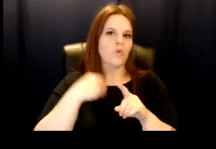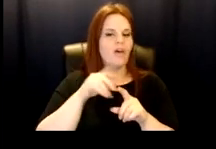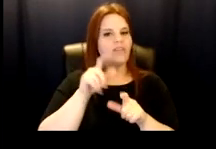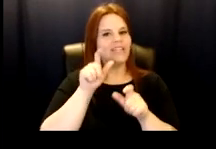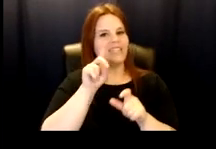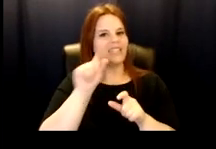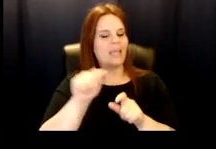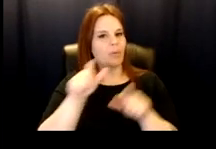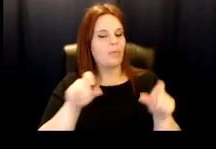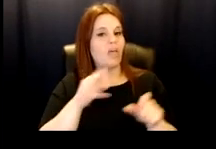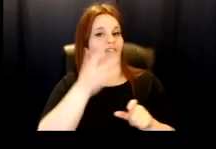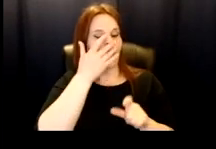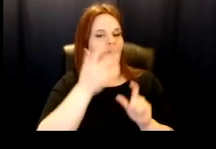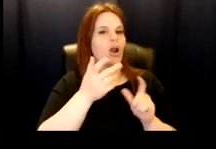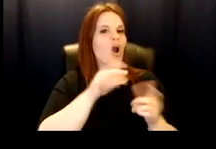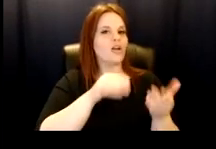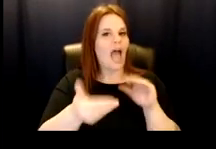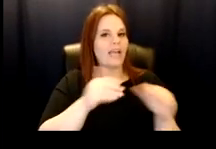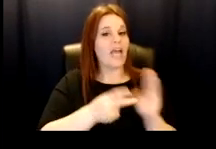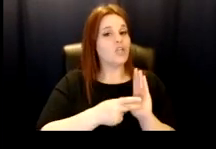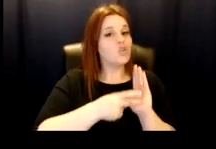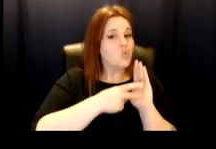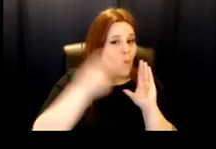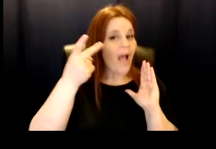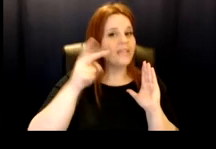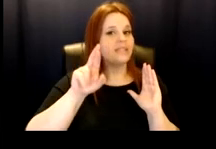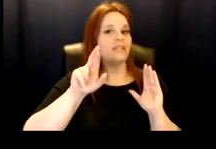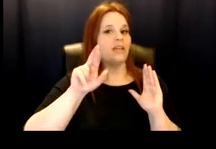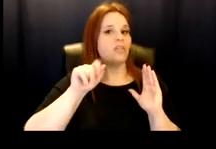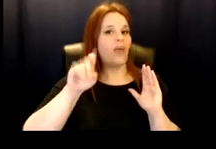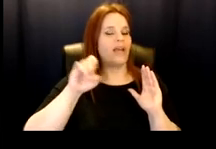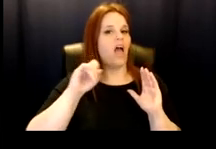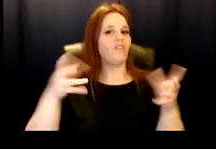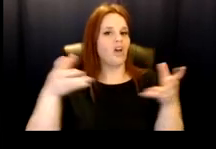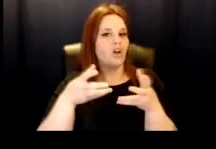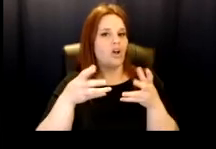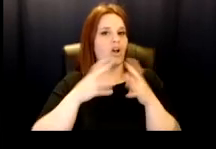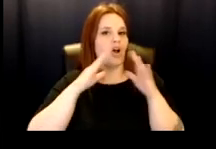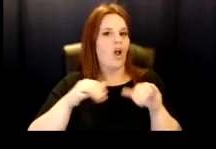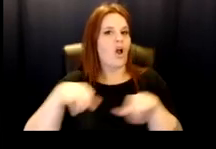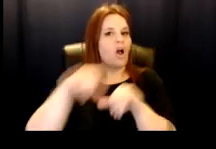death at twice the rate of congregate settings that primarily house white disabled people.